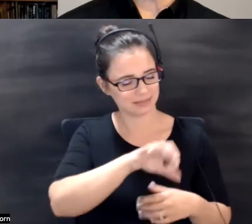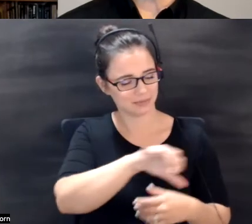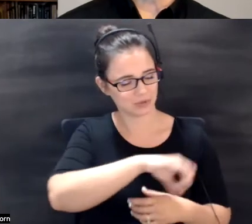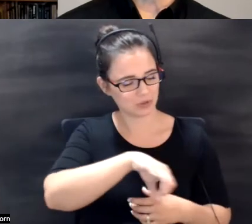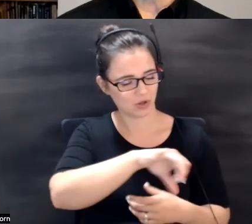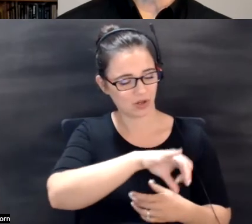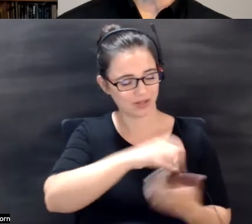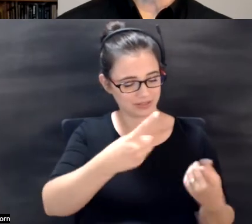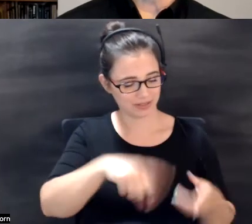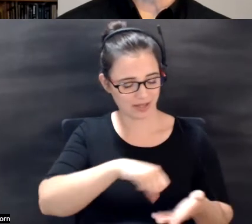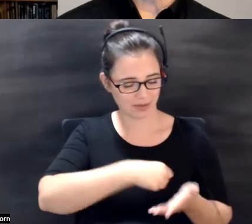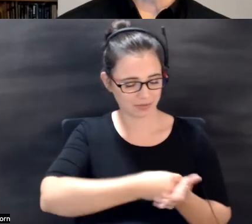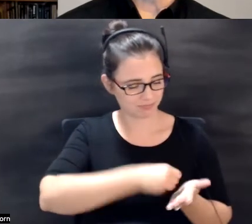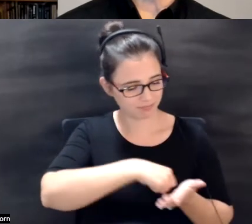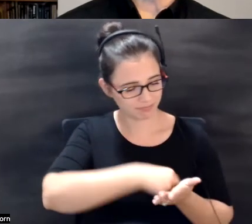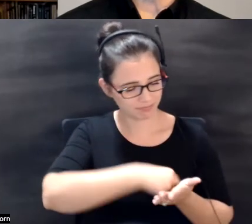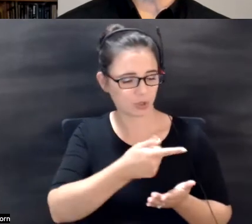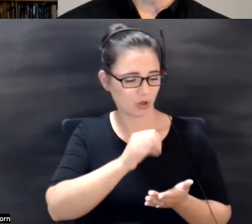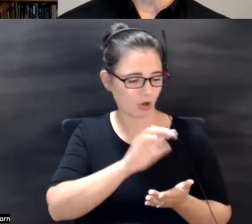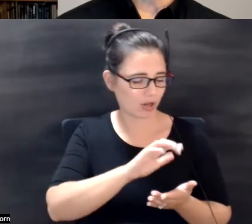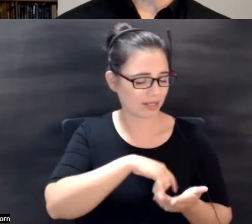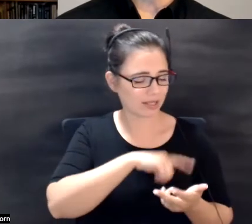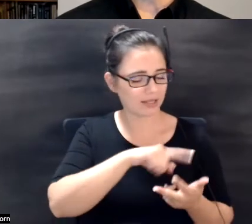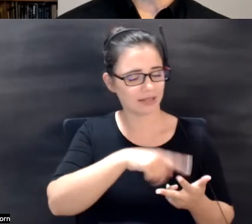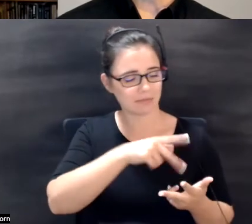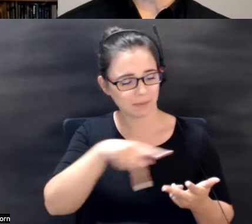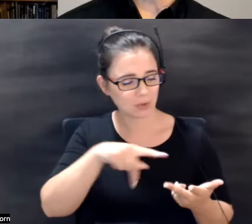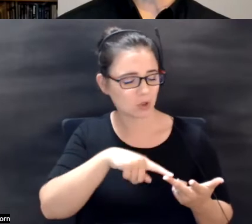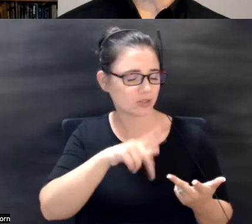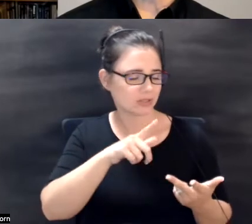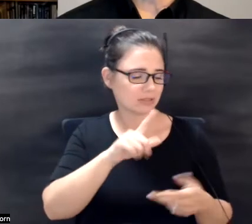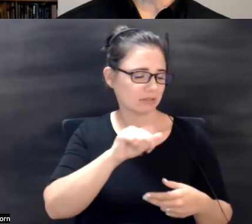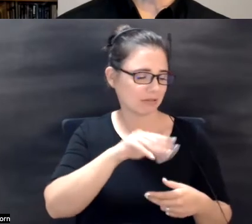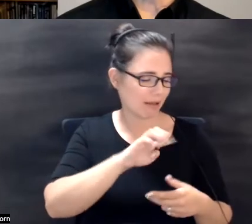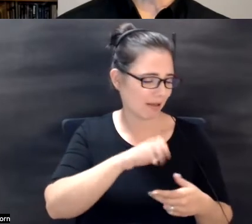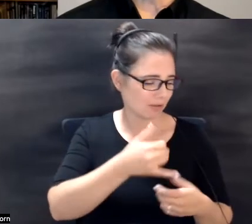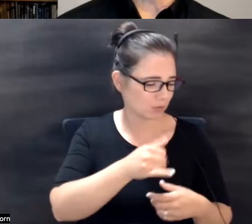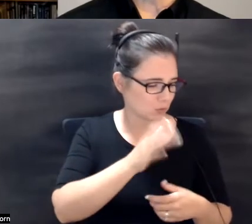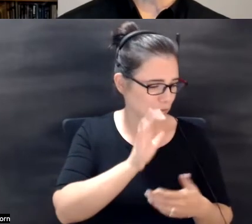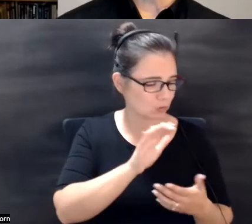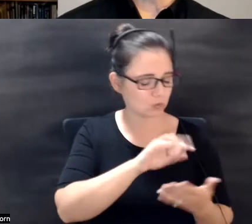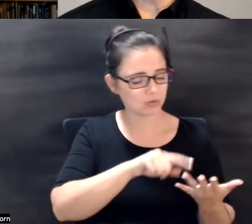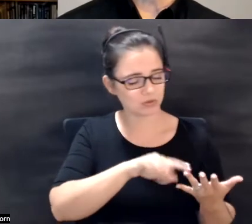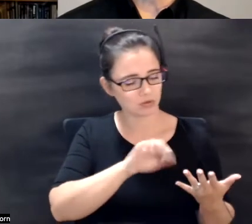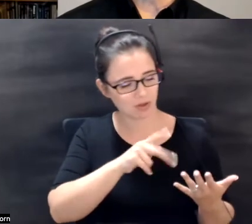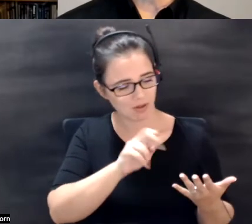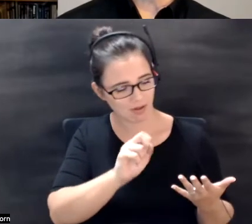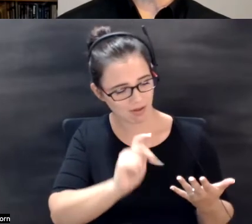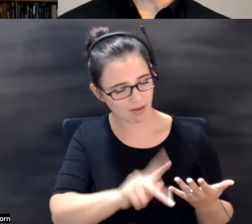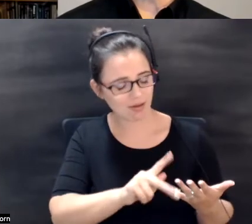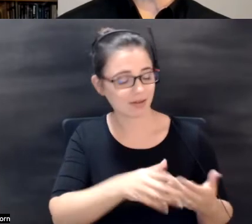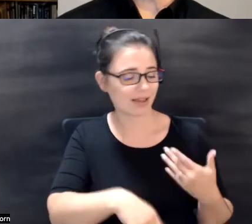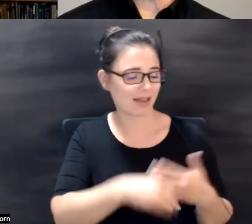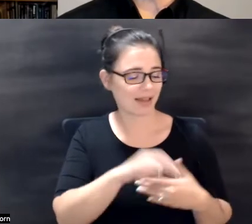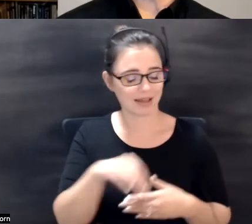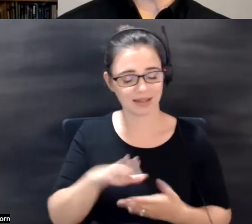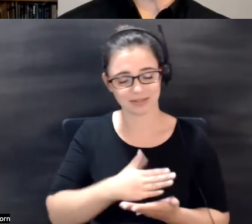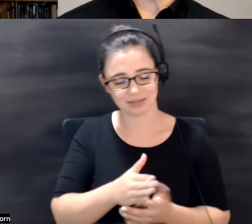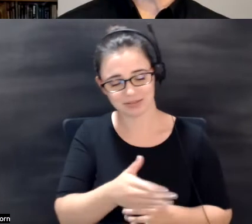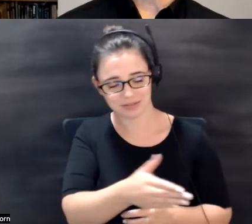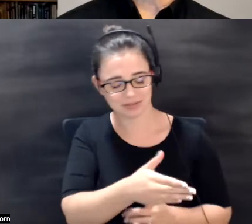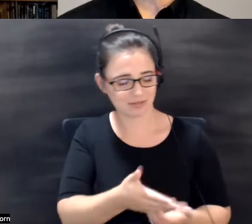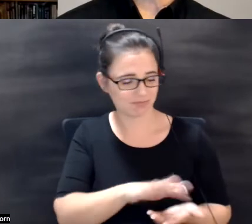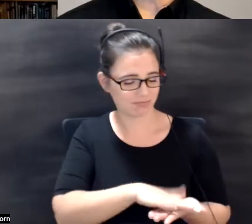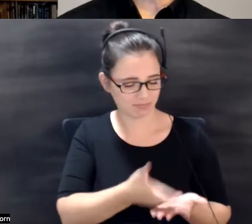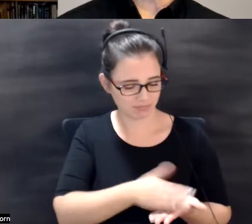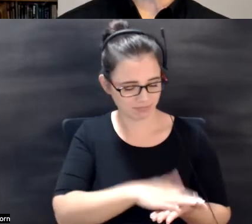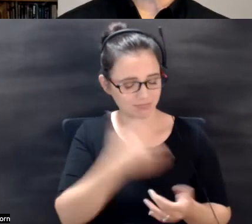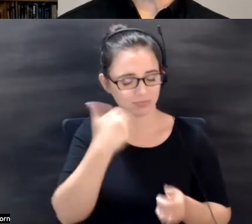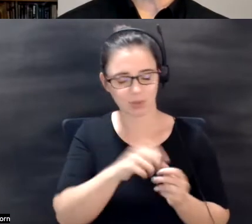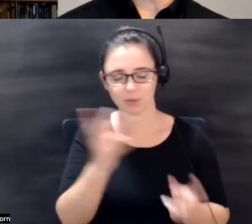garlic chili peppers lime juice and perhap she adds tilapia and remembers Cambodia where she